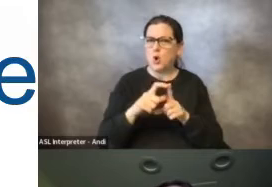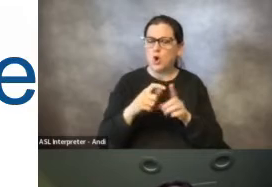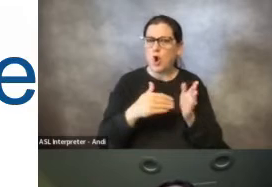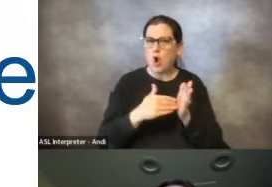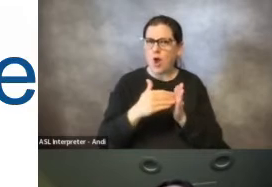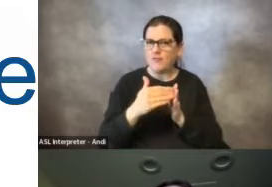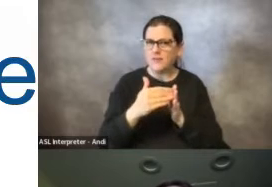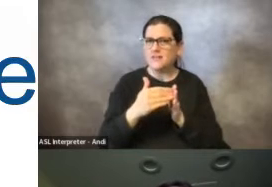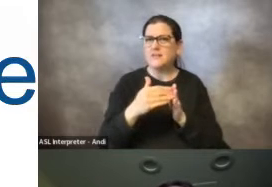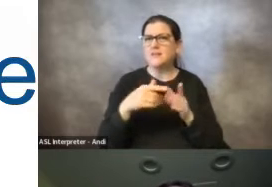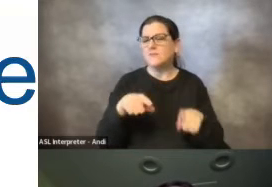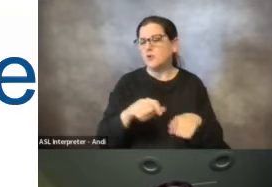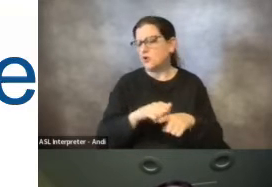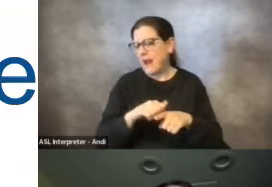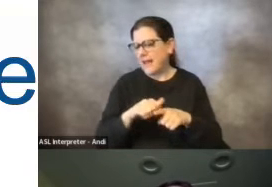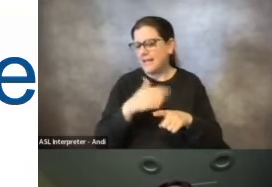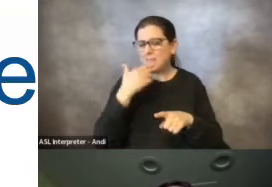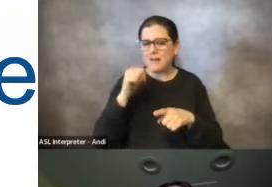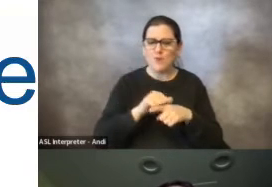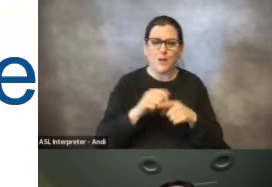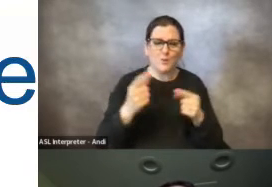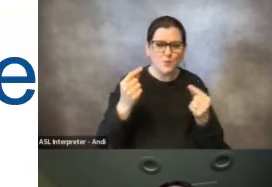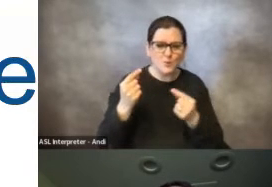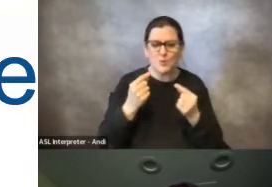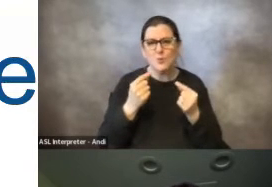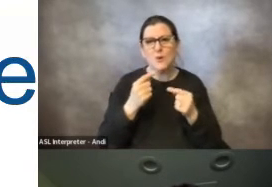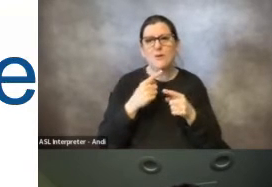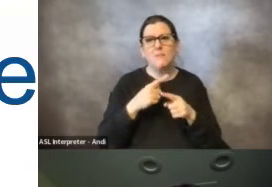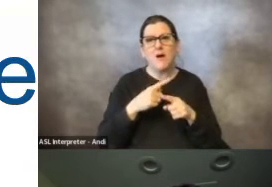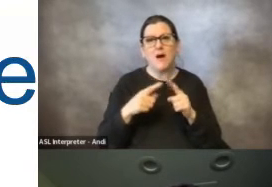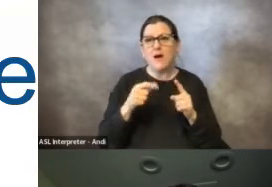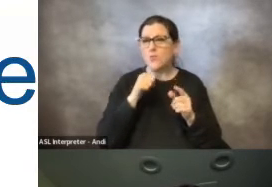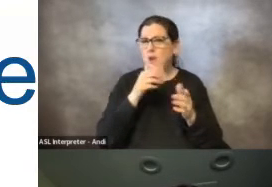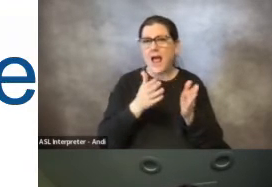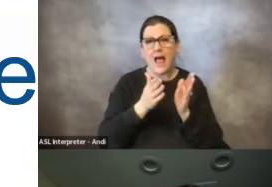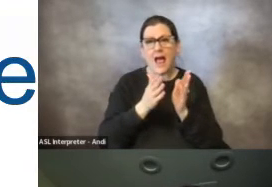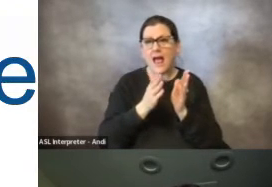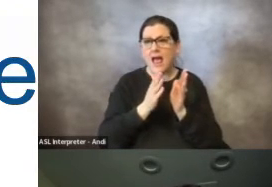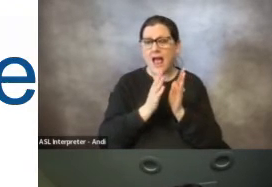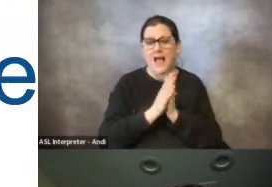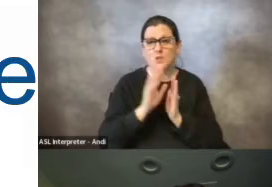nothing trainings and best practices in everything. It's, you know, we're not asking anybody to reinvent the wheel, we're just asking you to approach it through a brain